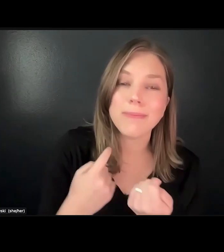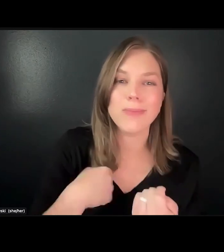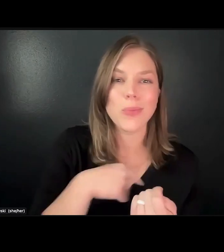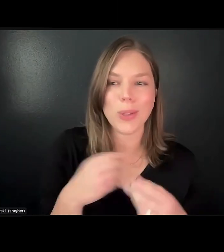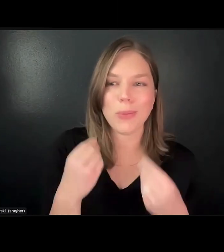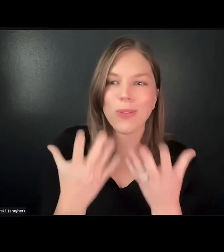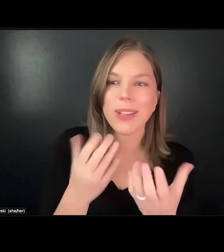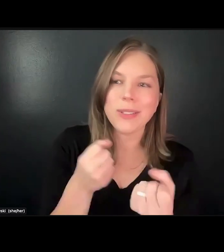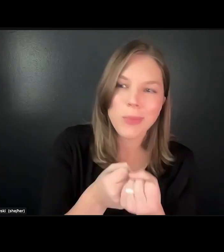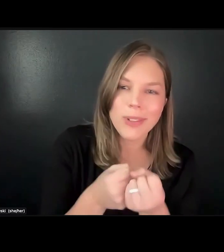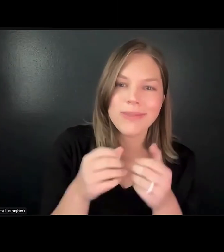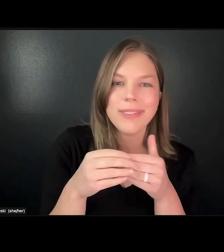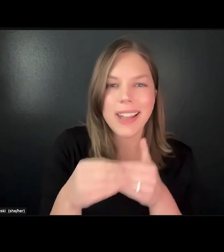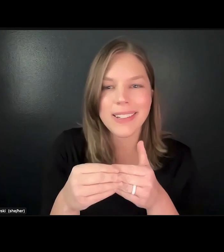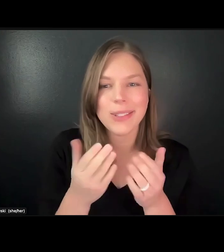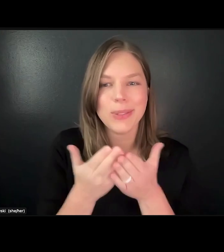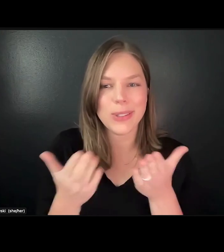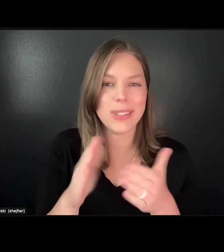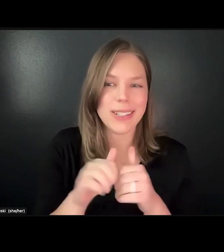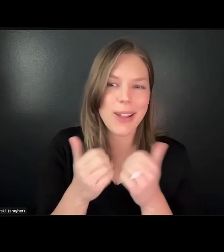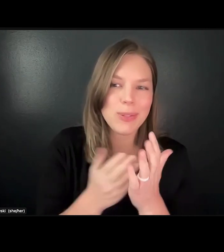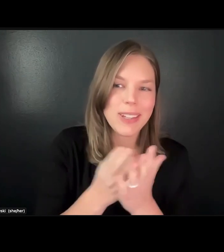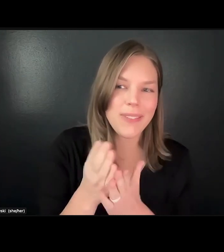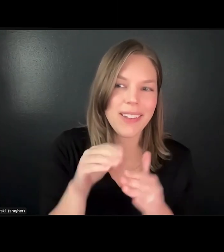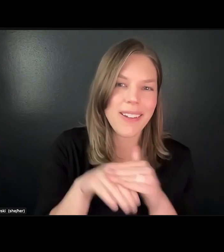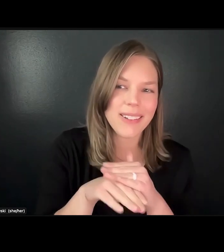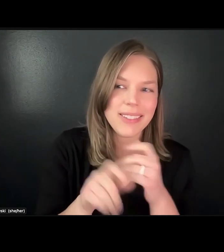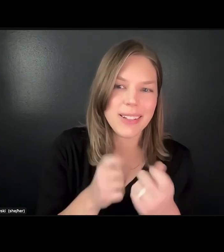At NDC, we provide guidance and resources